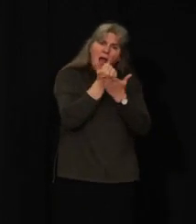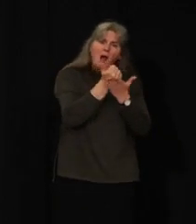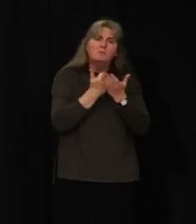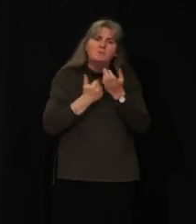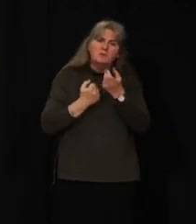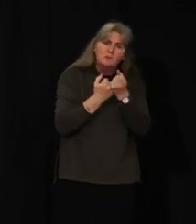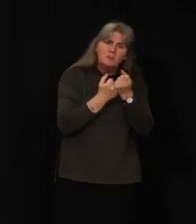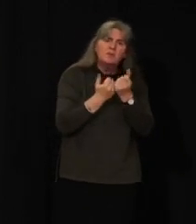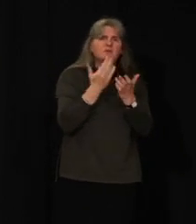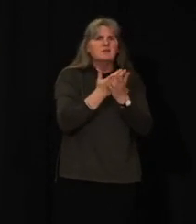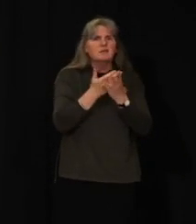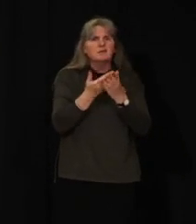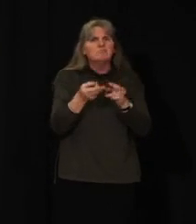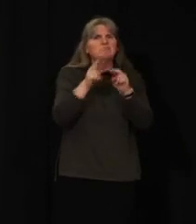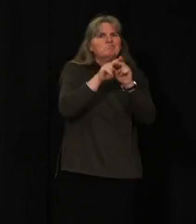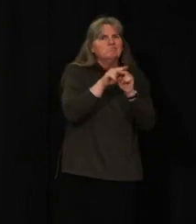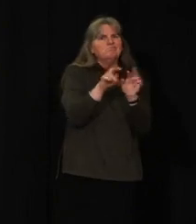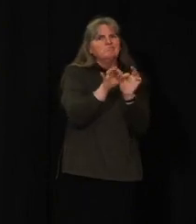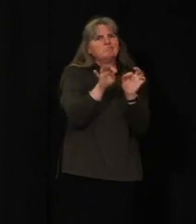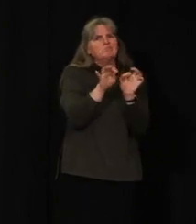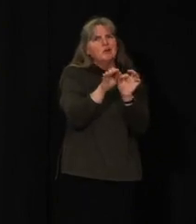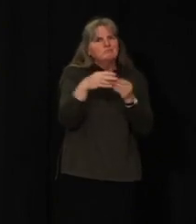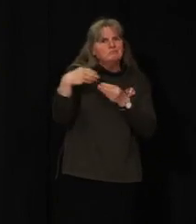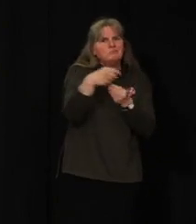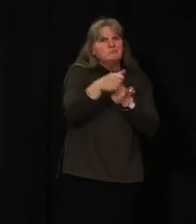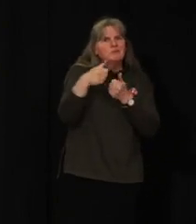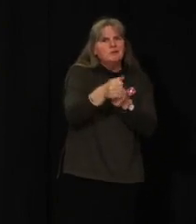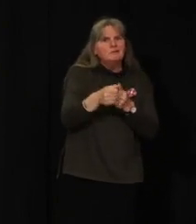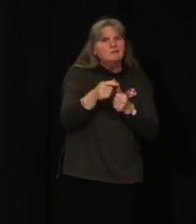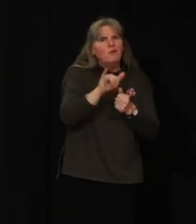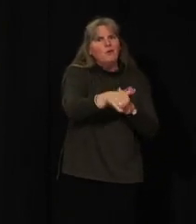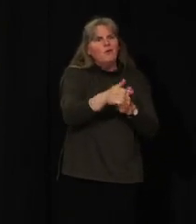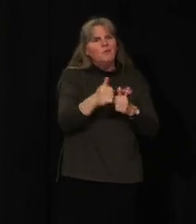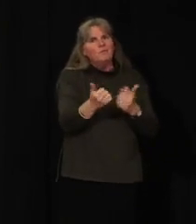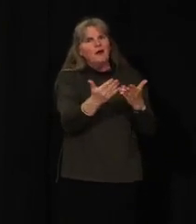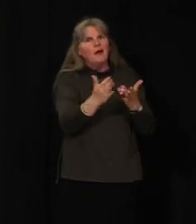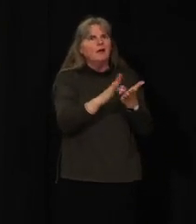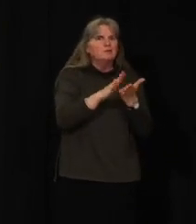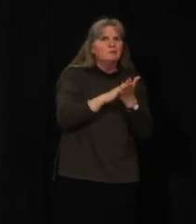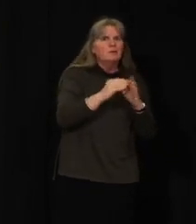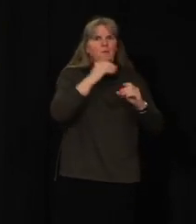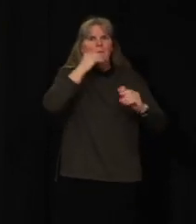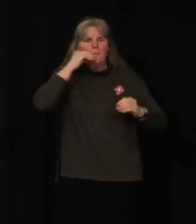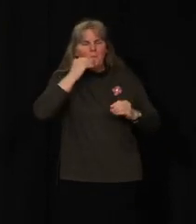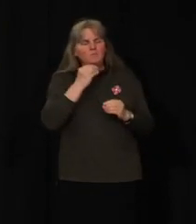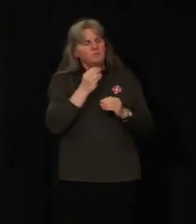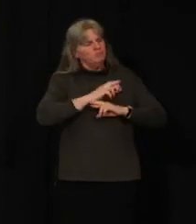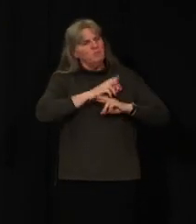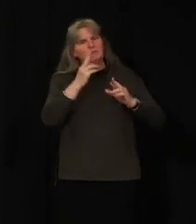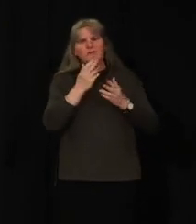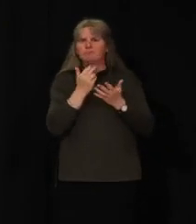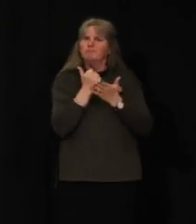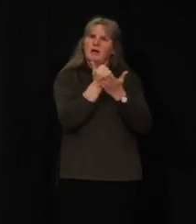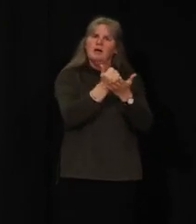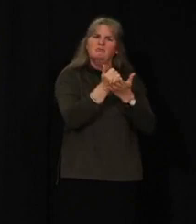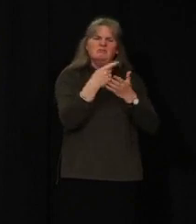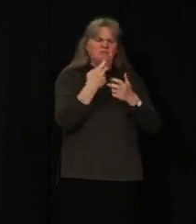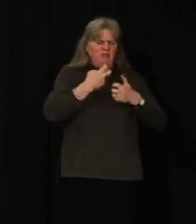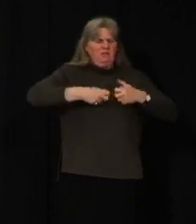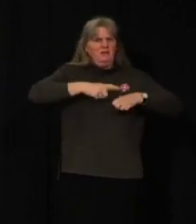the financial costs associated with home learning which is another small way in which we can help Yukoners during these difficult times.